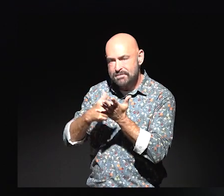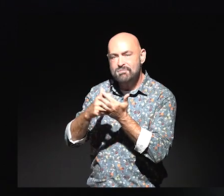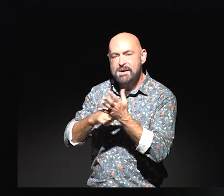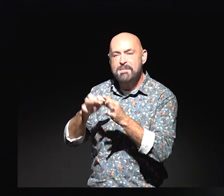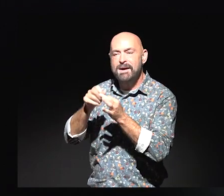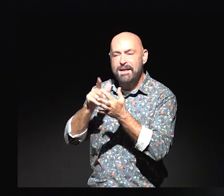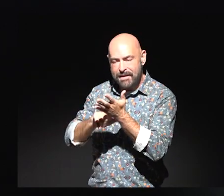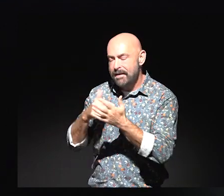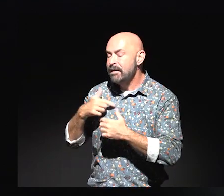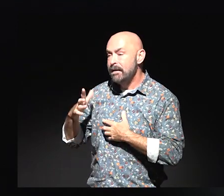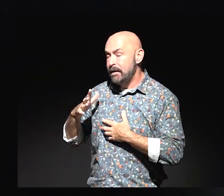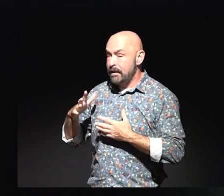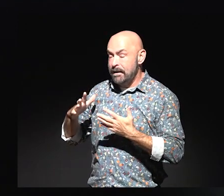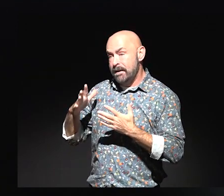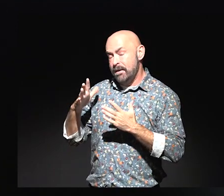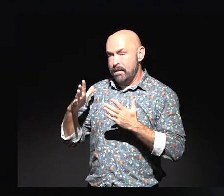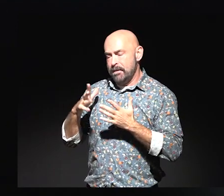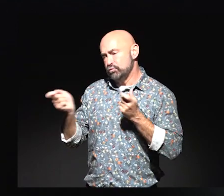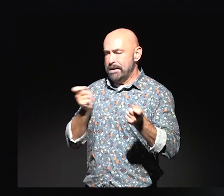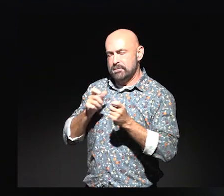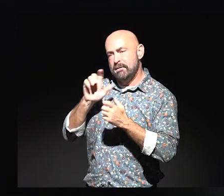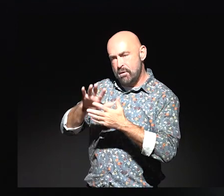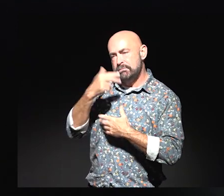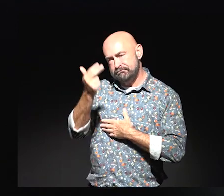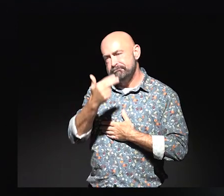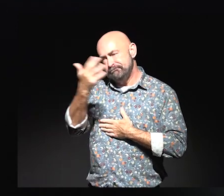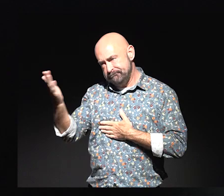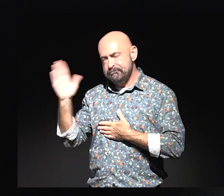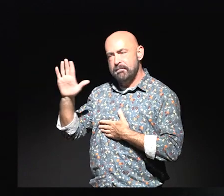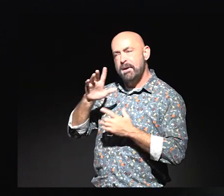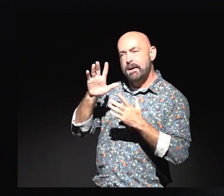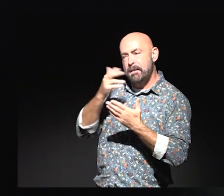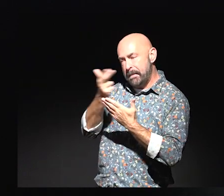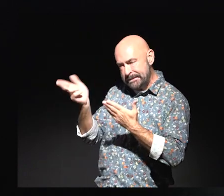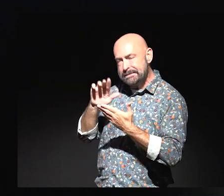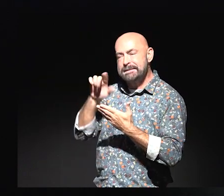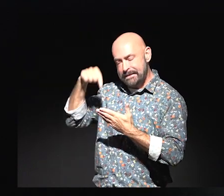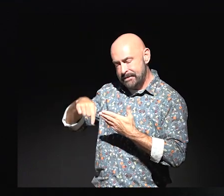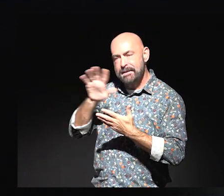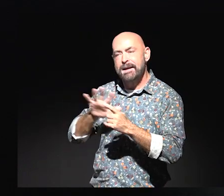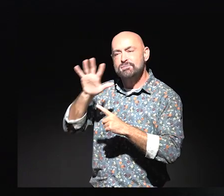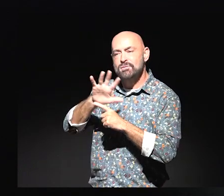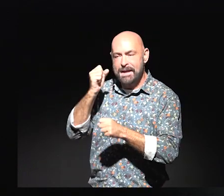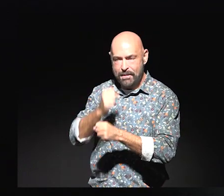I'm the Neil Westreich Curator of Paintings here at the National Gallery,